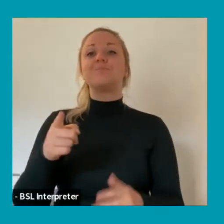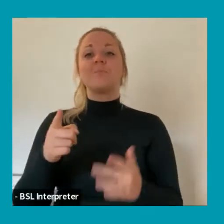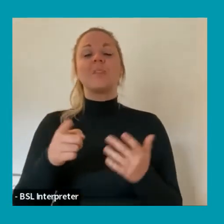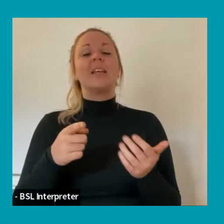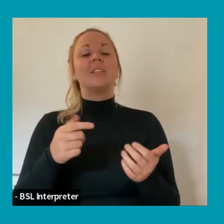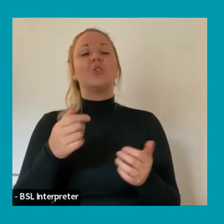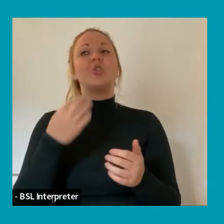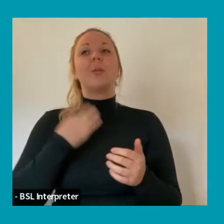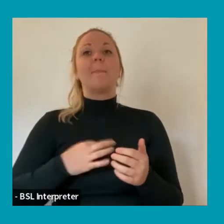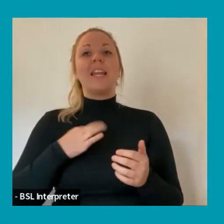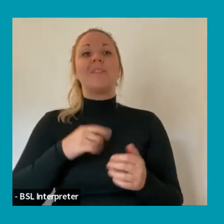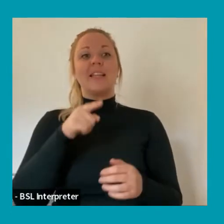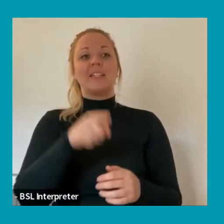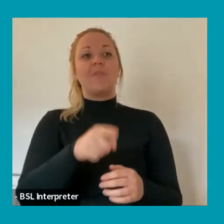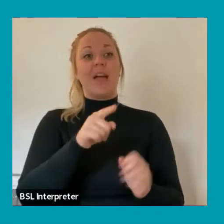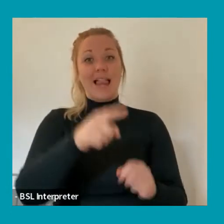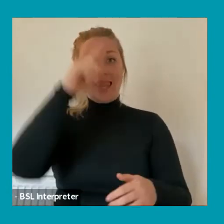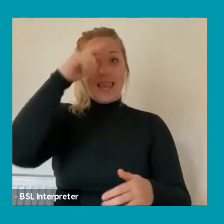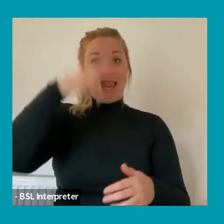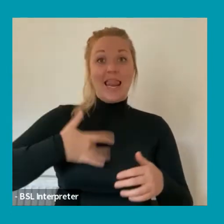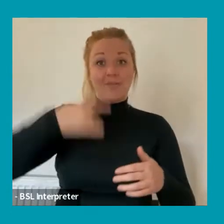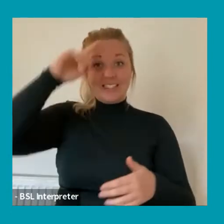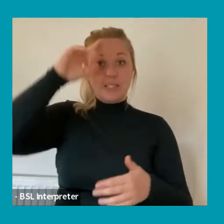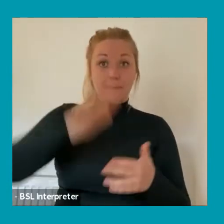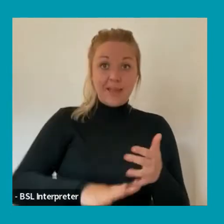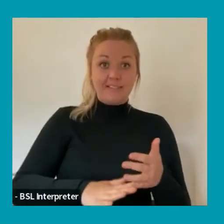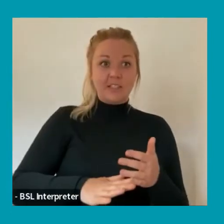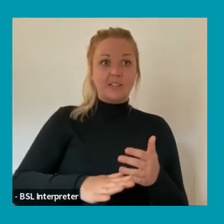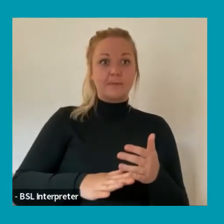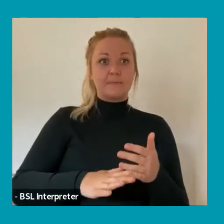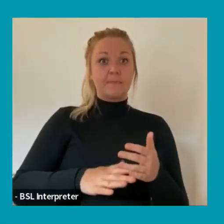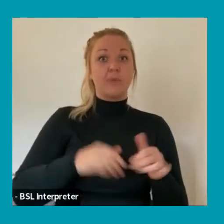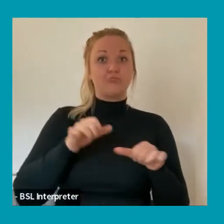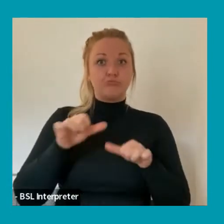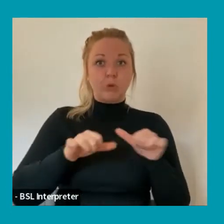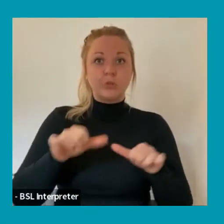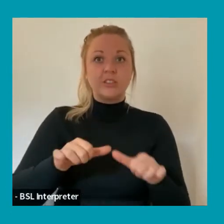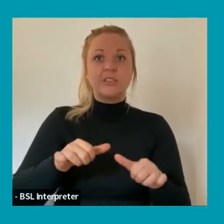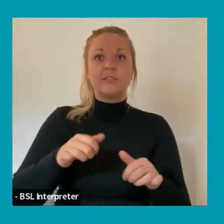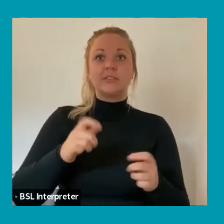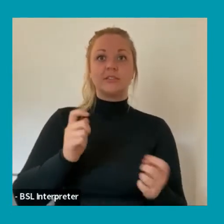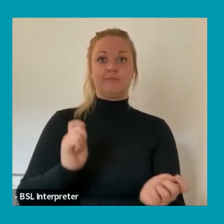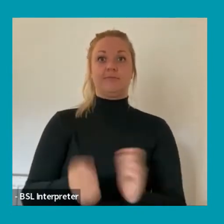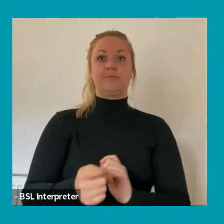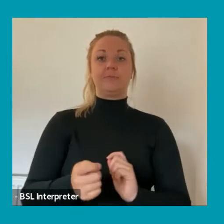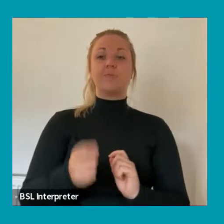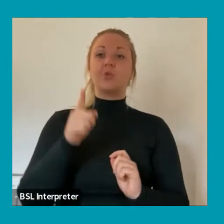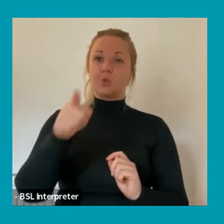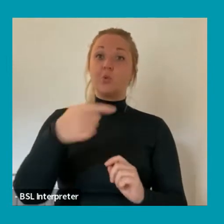And change it are huge, because you were saying it took six months for your